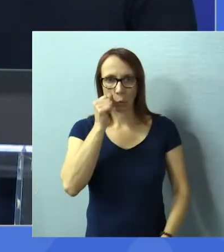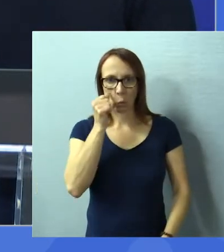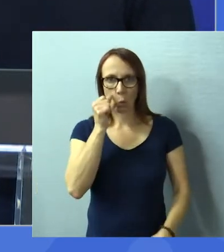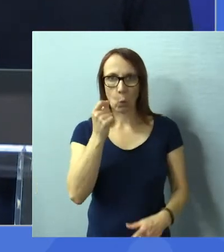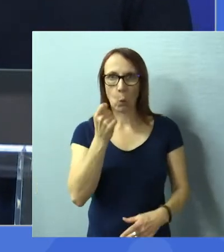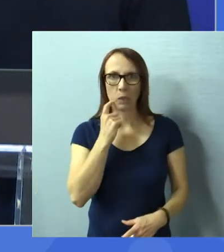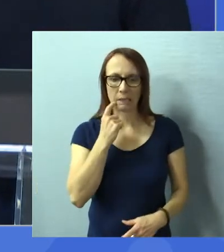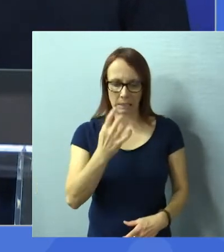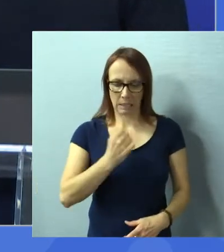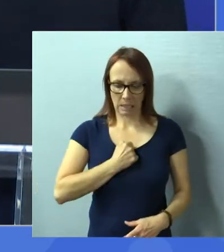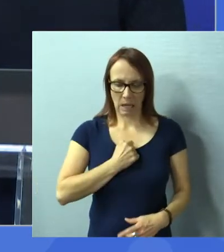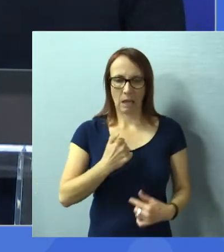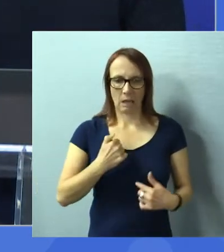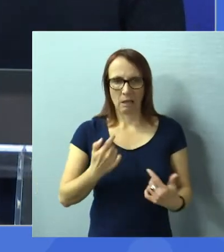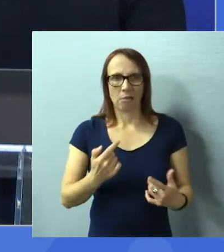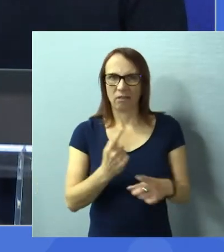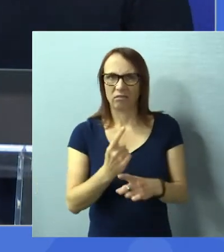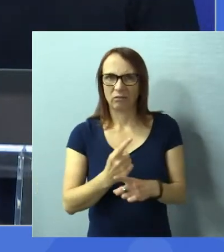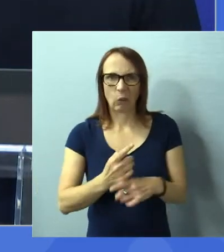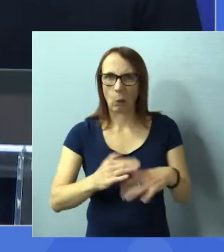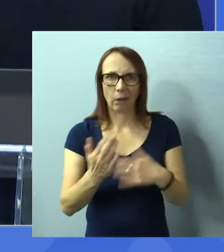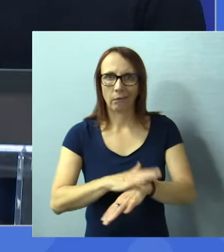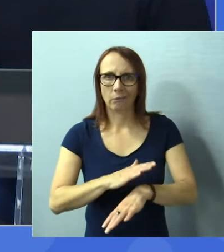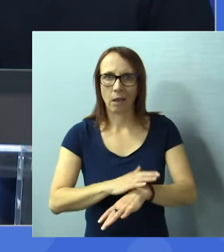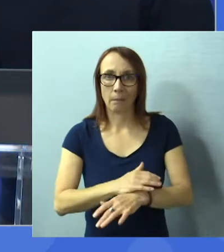questions on a one-to-one basis throughout the throughout the weekend so